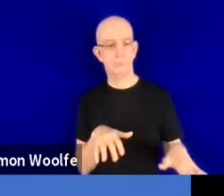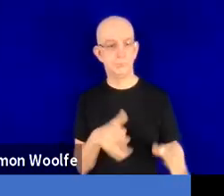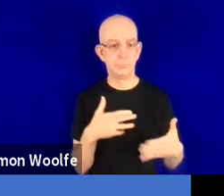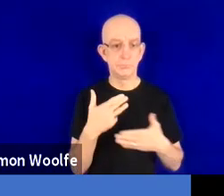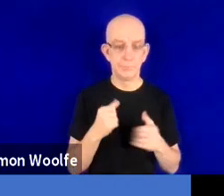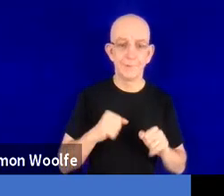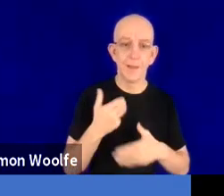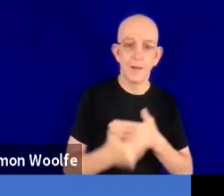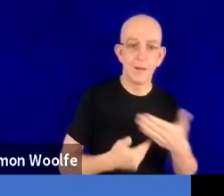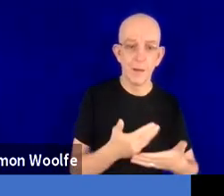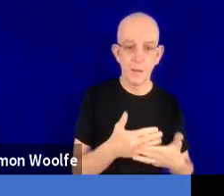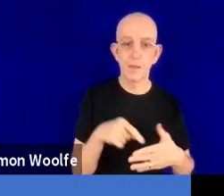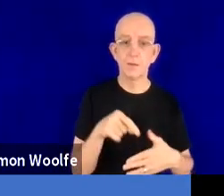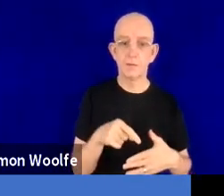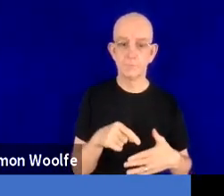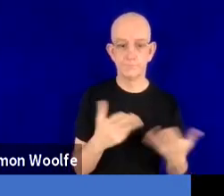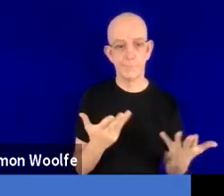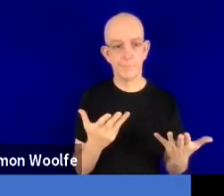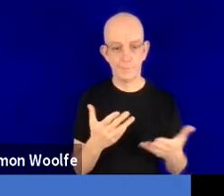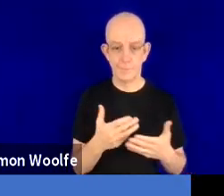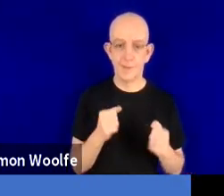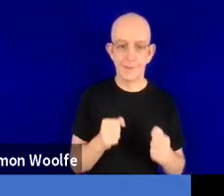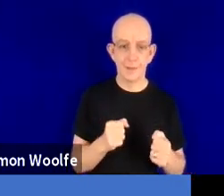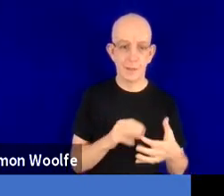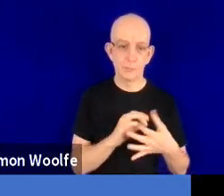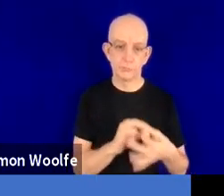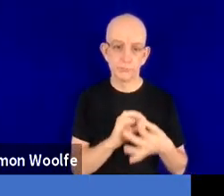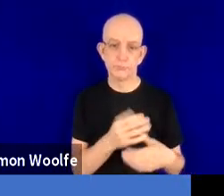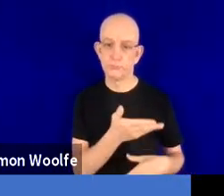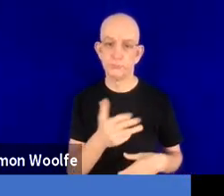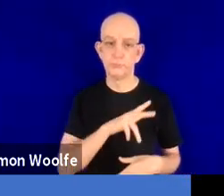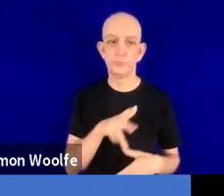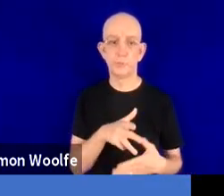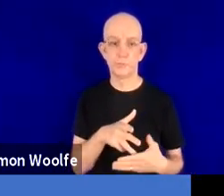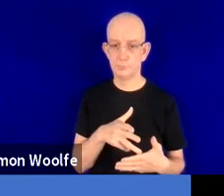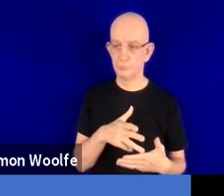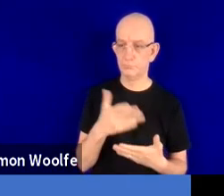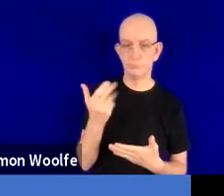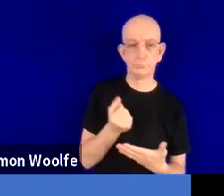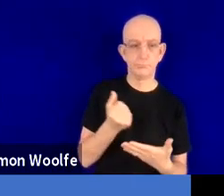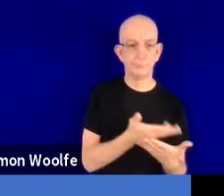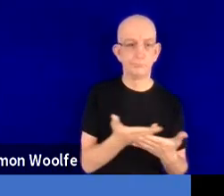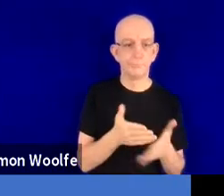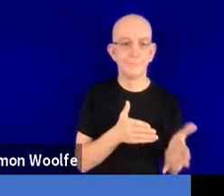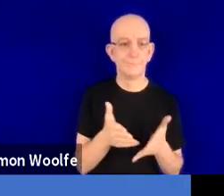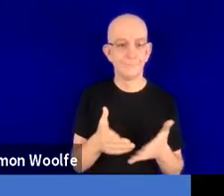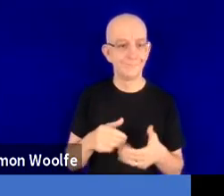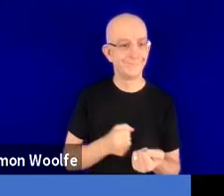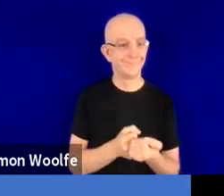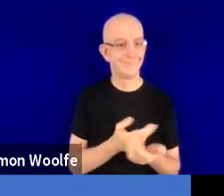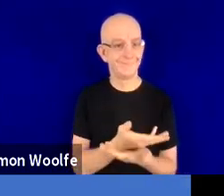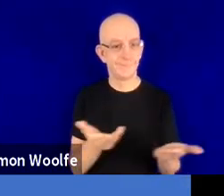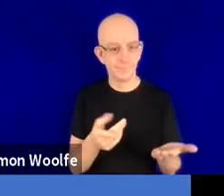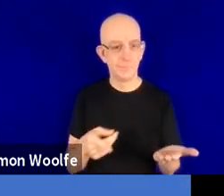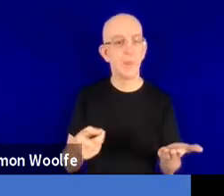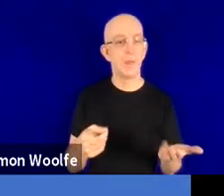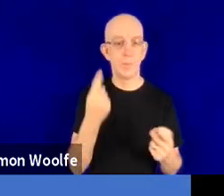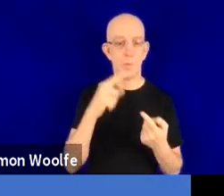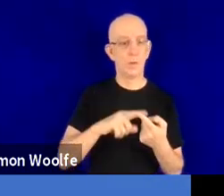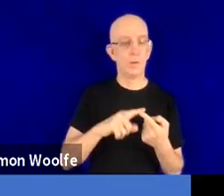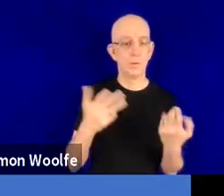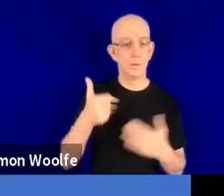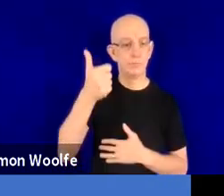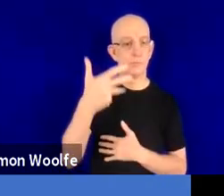Countries can do everything tomorrow, so they will need to prioritize. Do we start with the cash transfer? Do we start with the services?